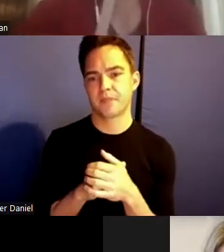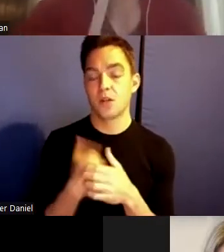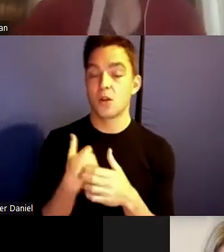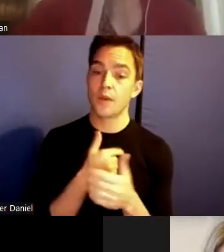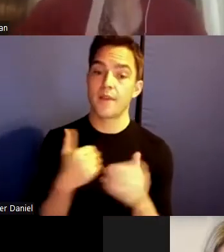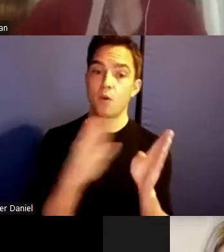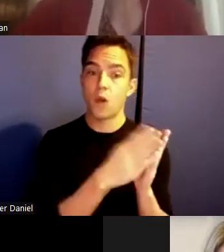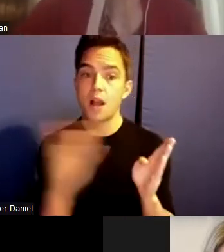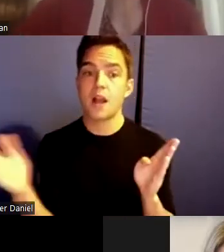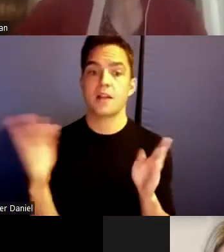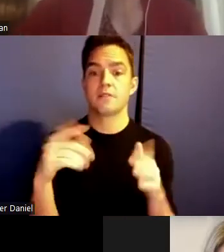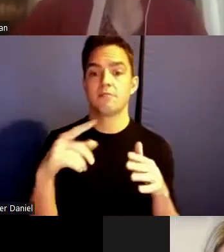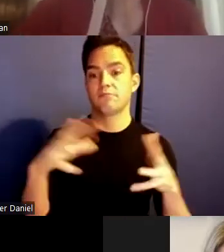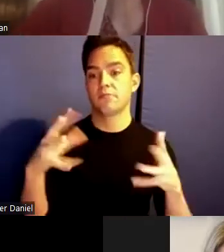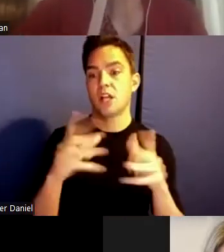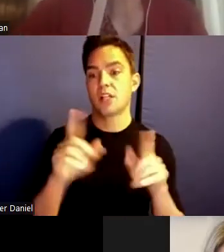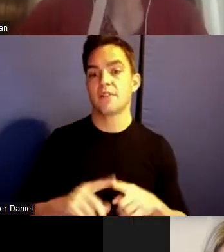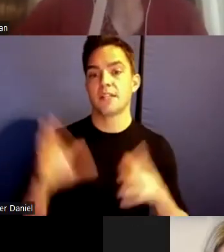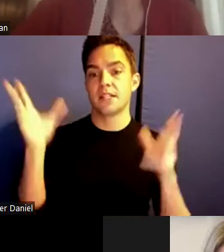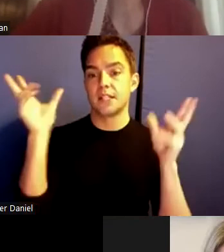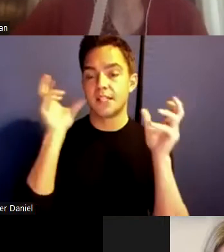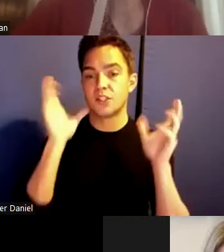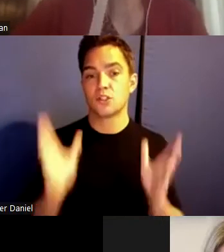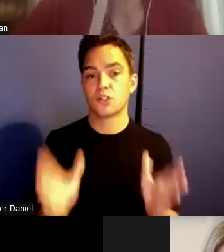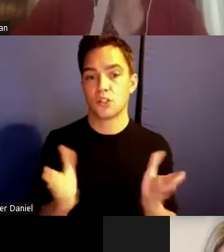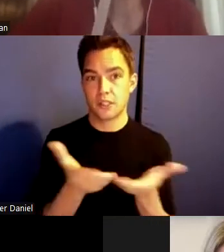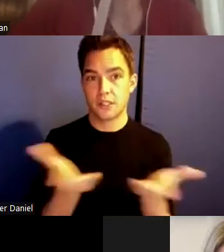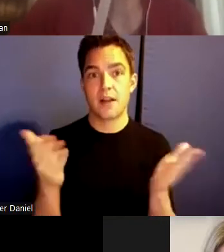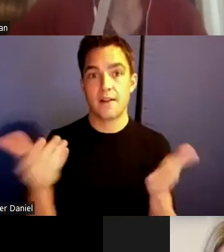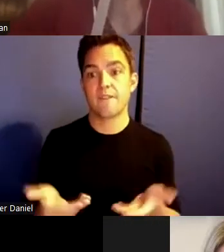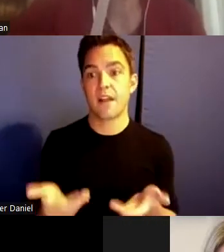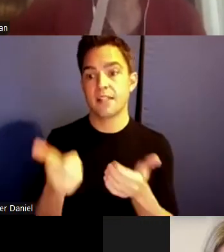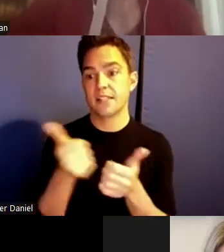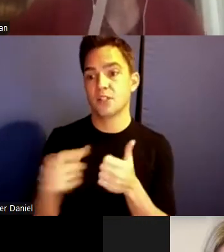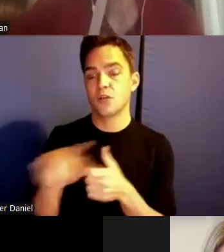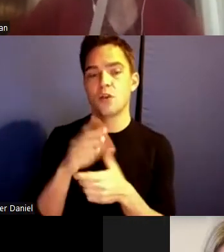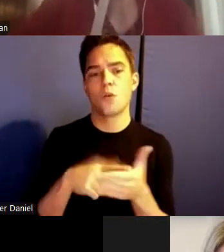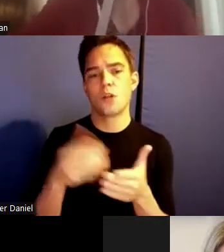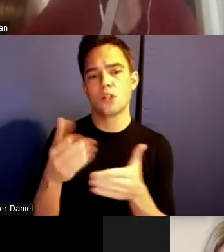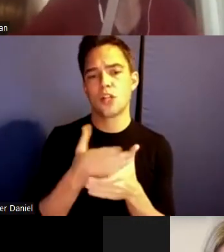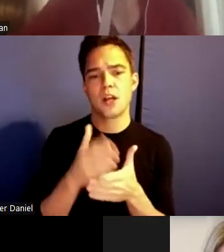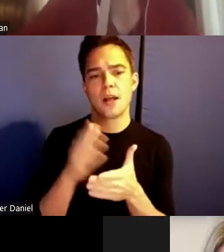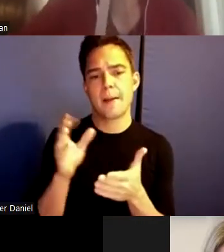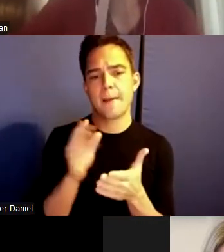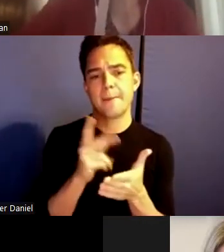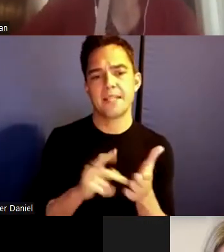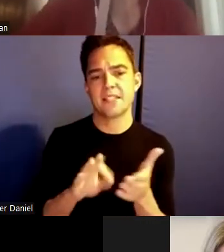range of listeners today. And I invite each of you to share what is a piece of advice that you